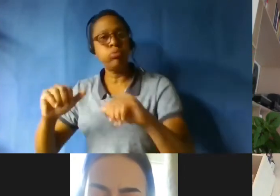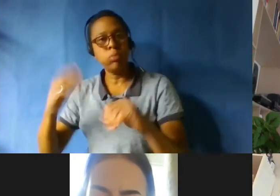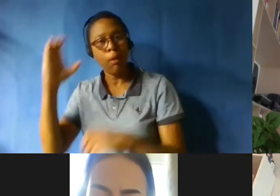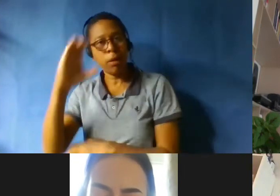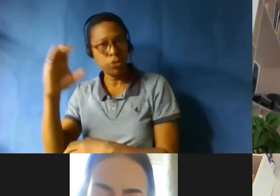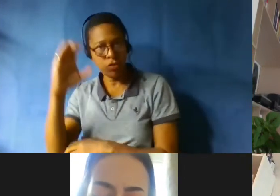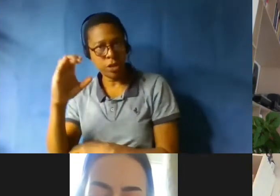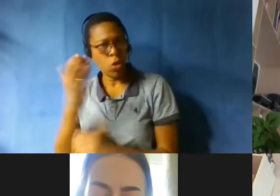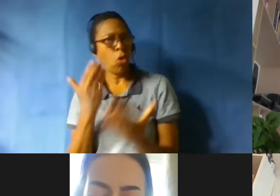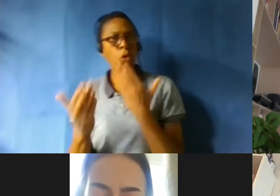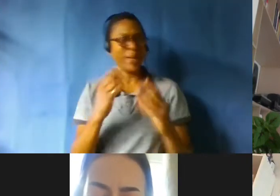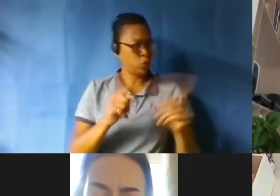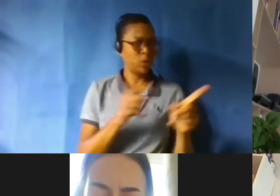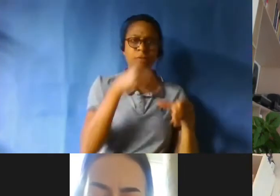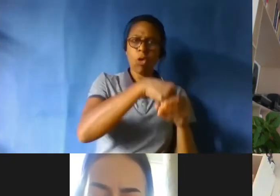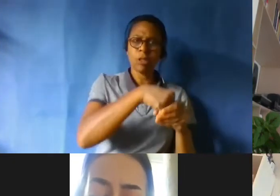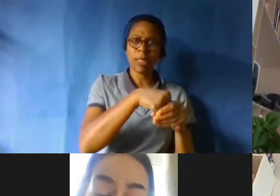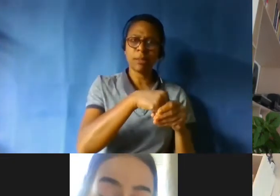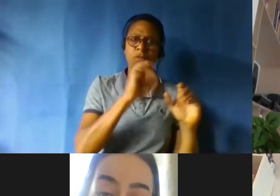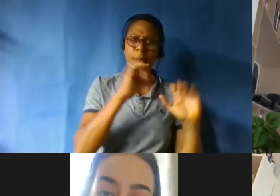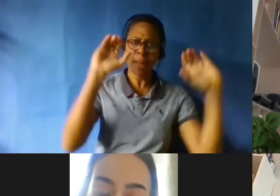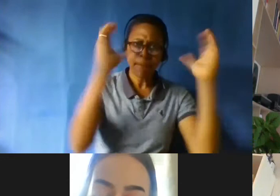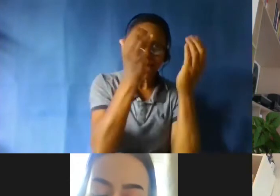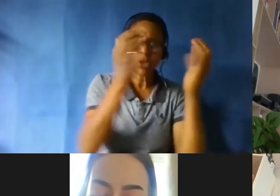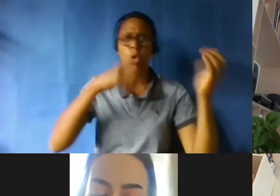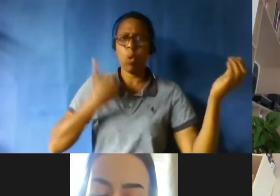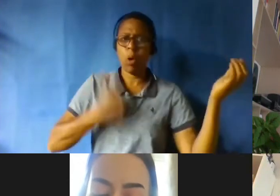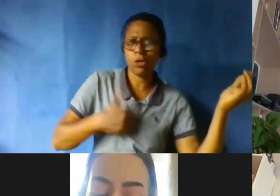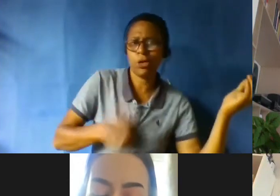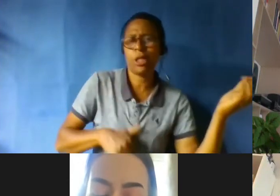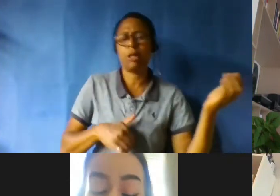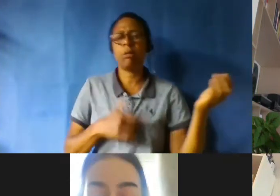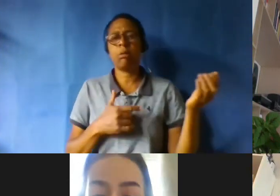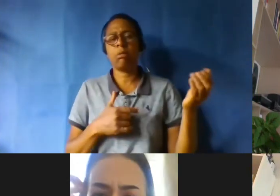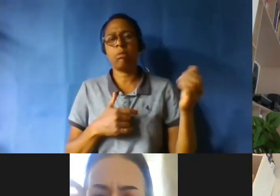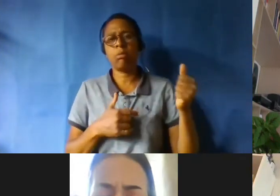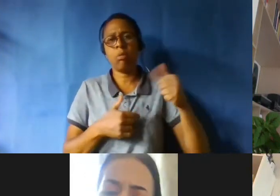context and I I actually wanted to hear from I'm sorry I do think actually was